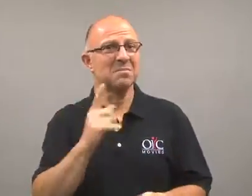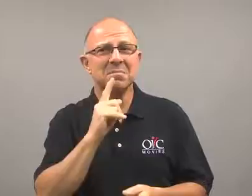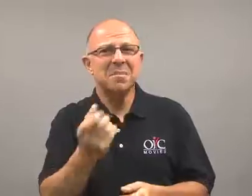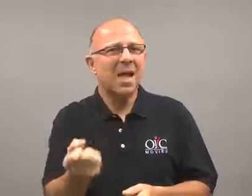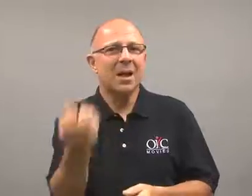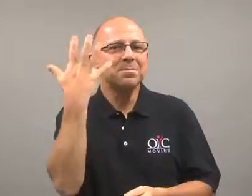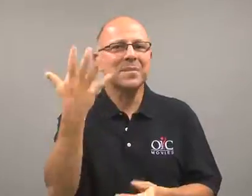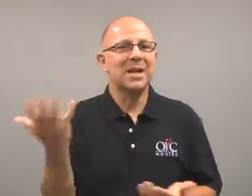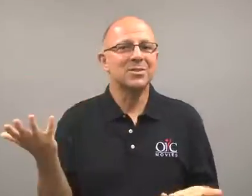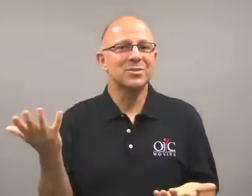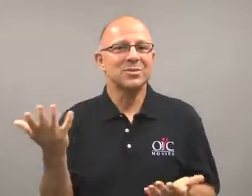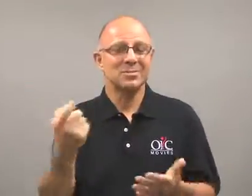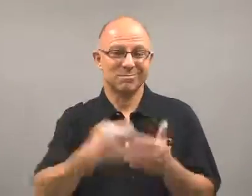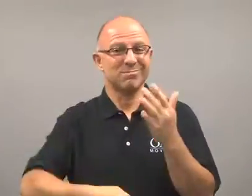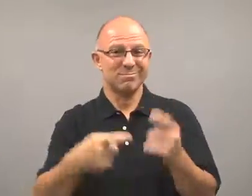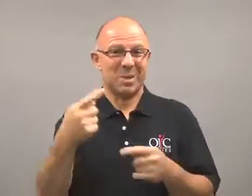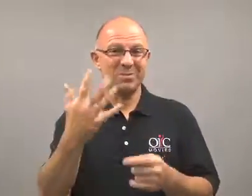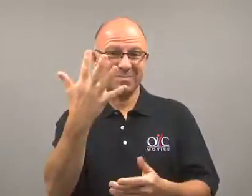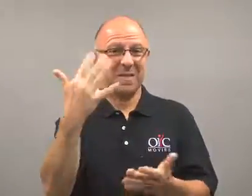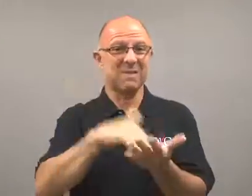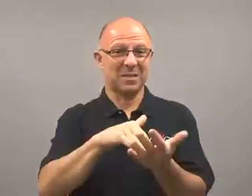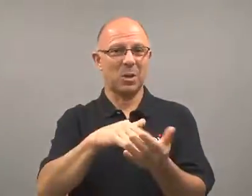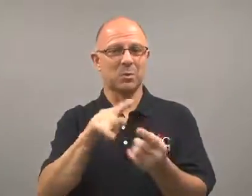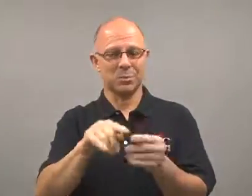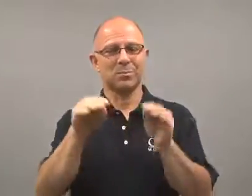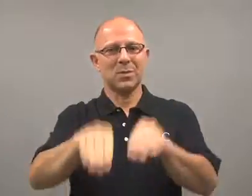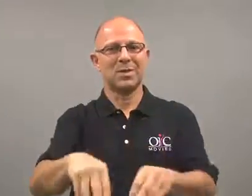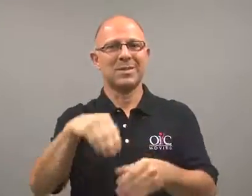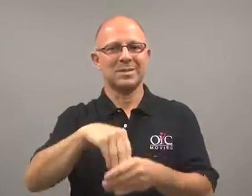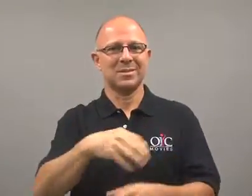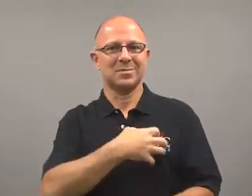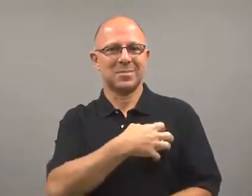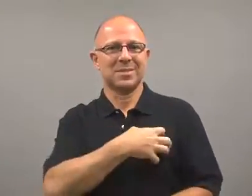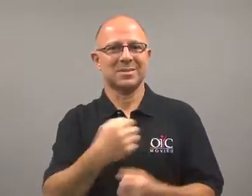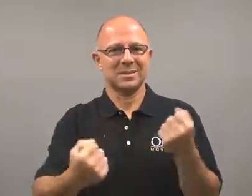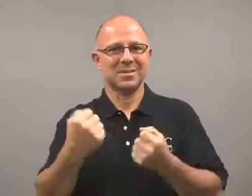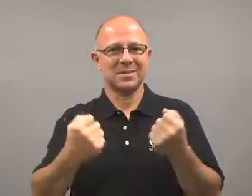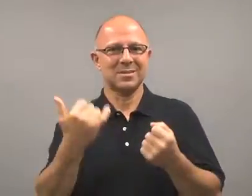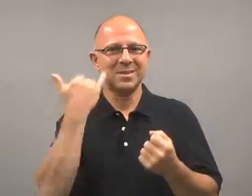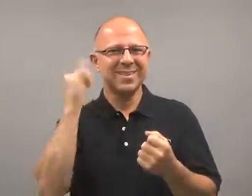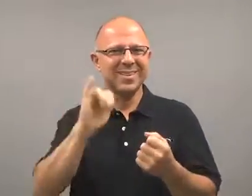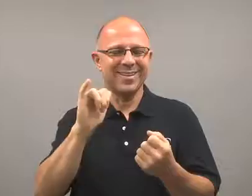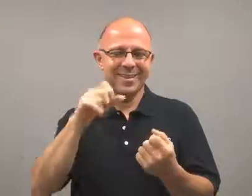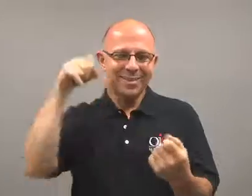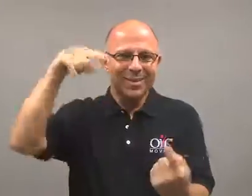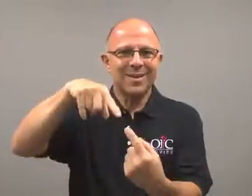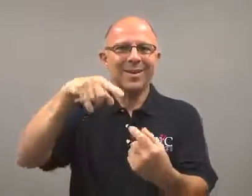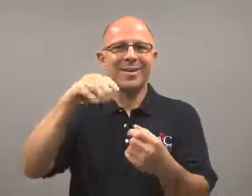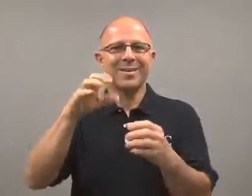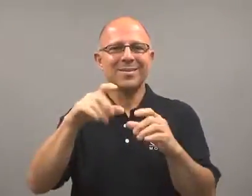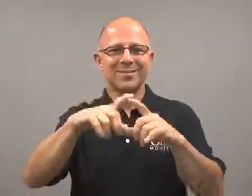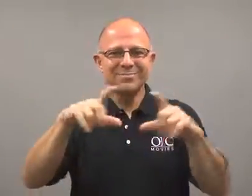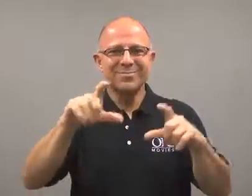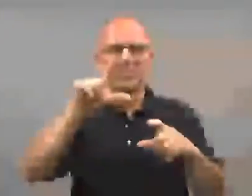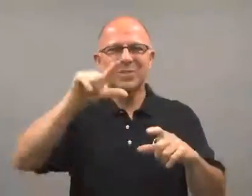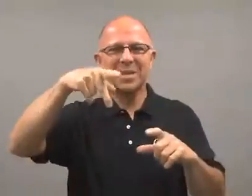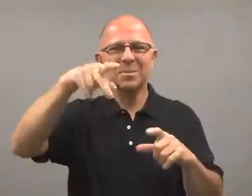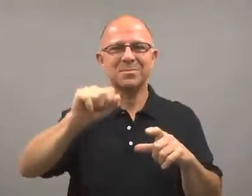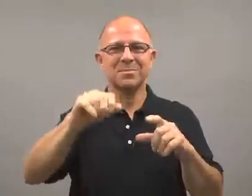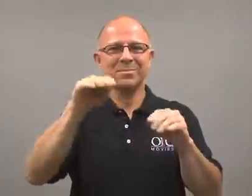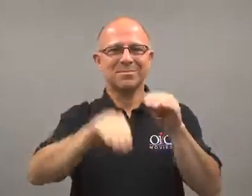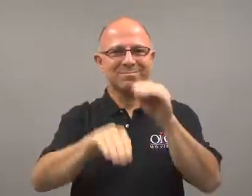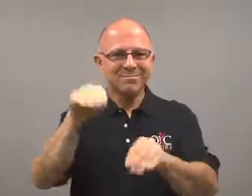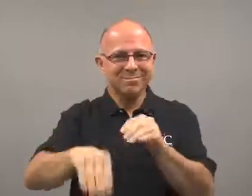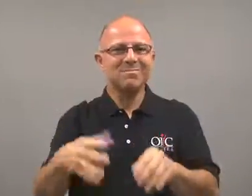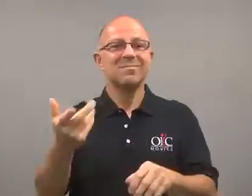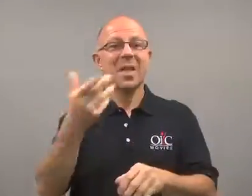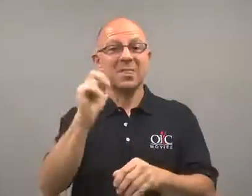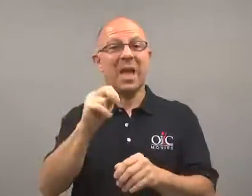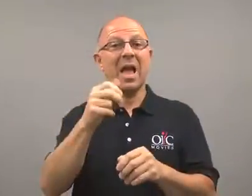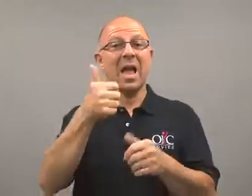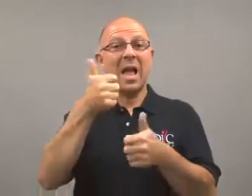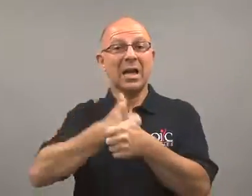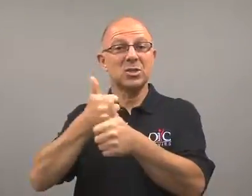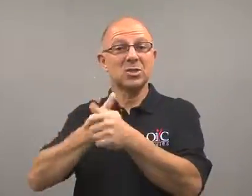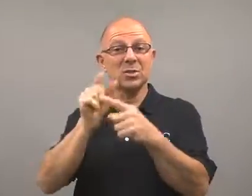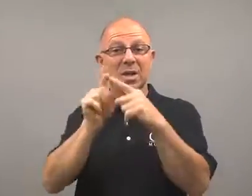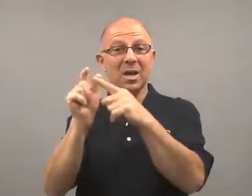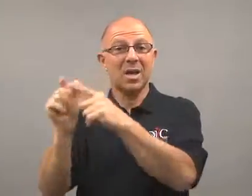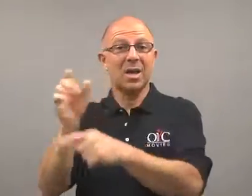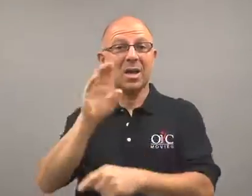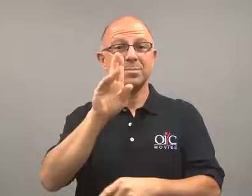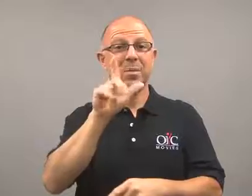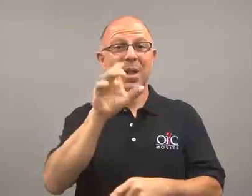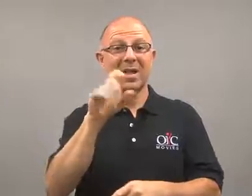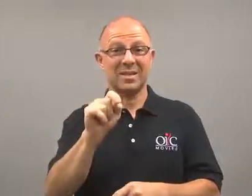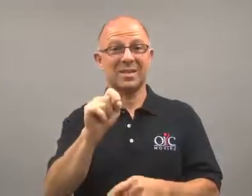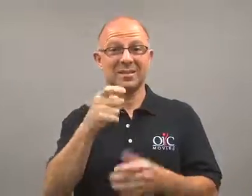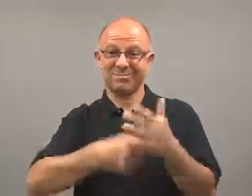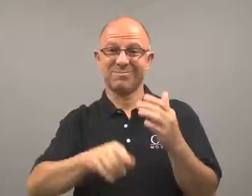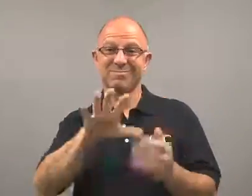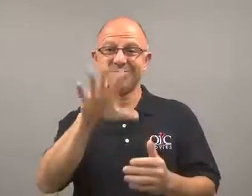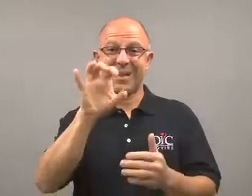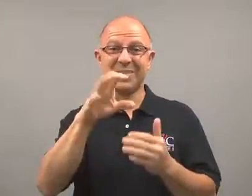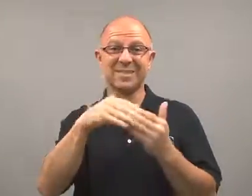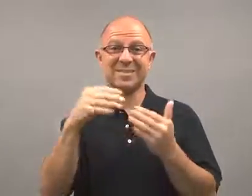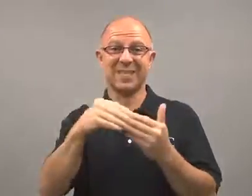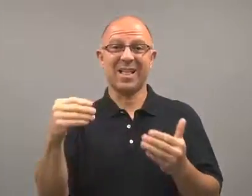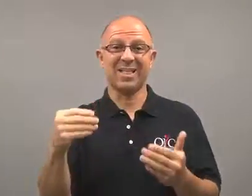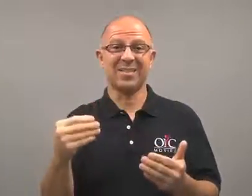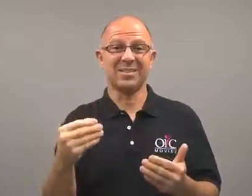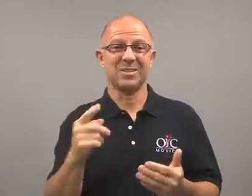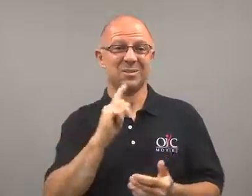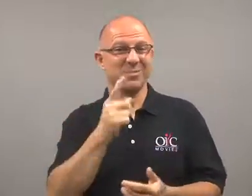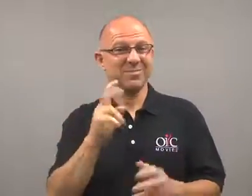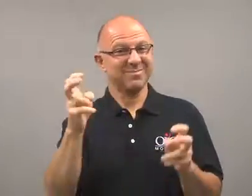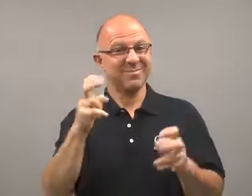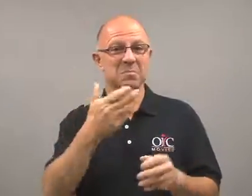It costs $5000 to install in a police car, and set up the GPS capability.